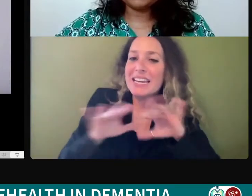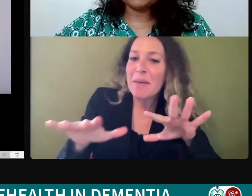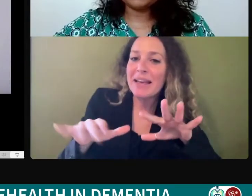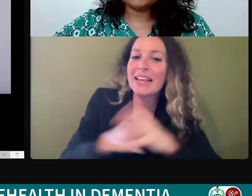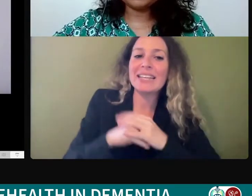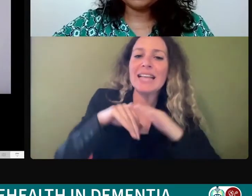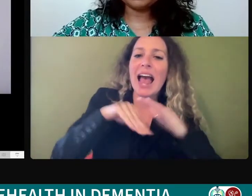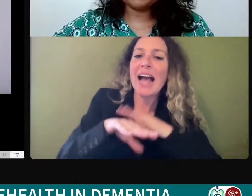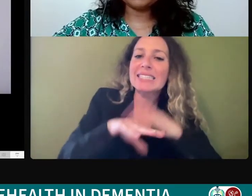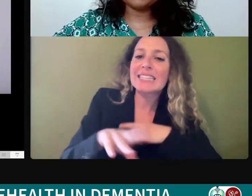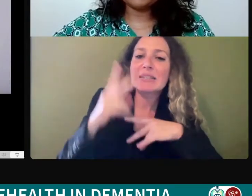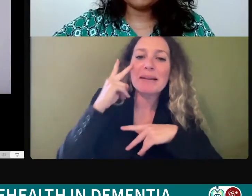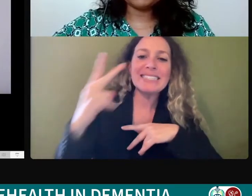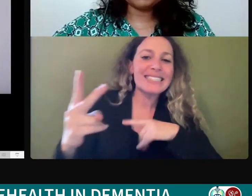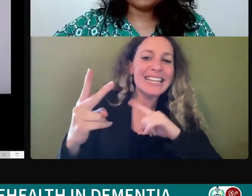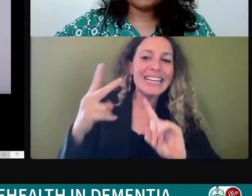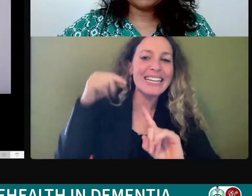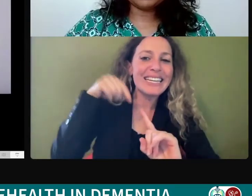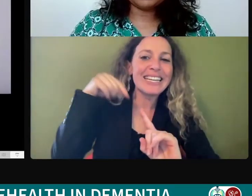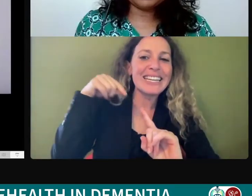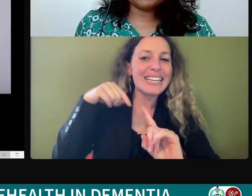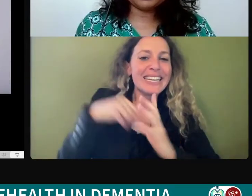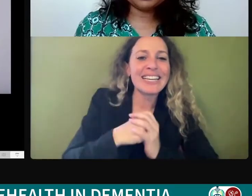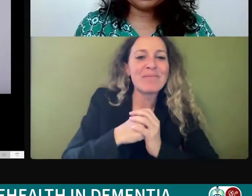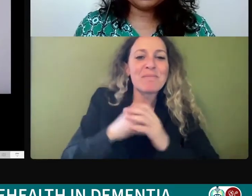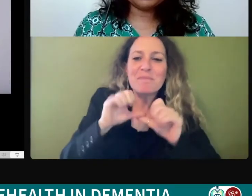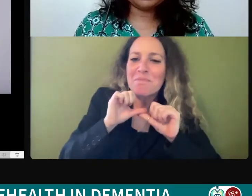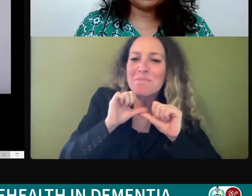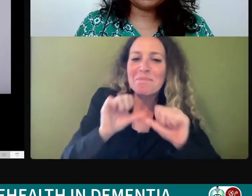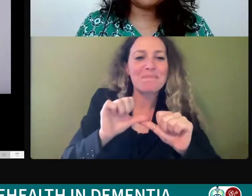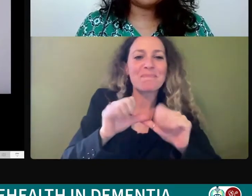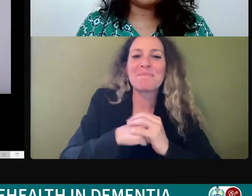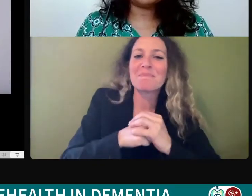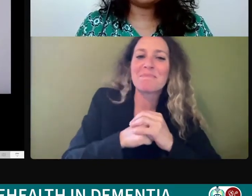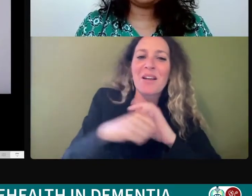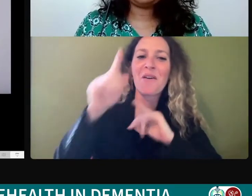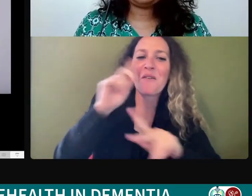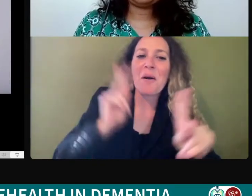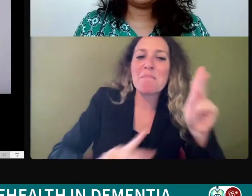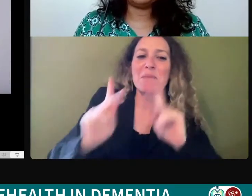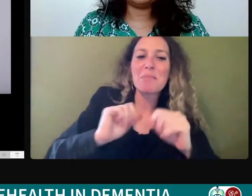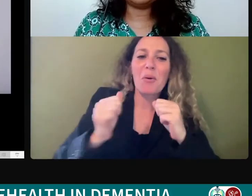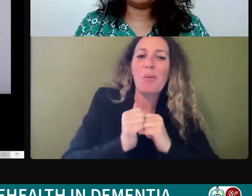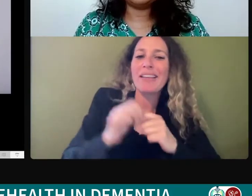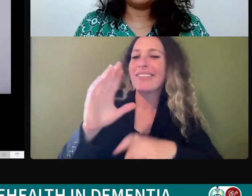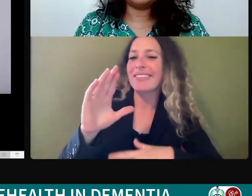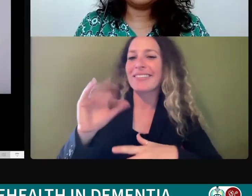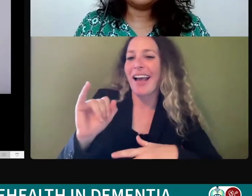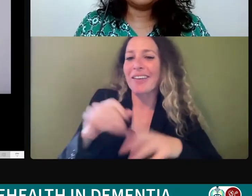diagnosed, treated continuously for people with cognitive impairment. In my practice,